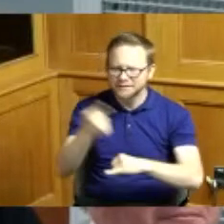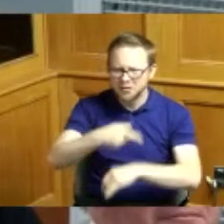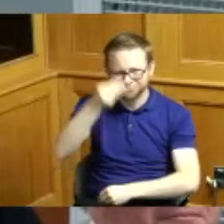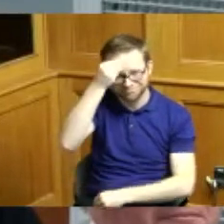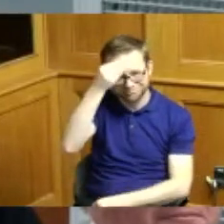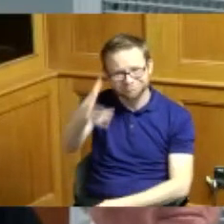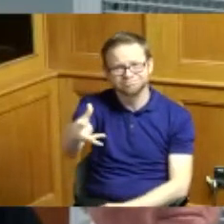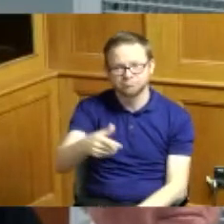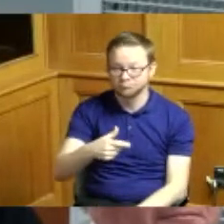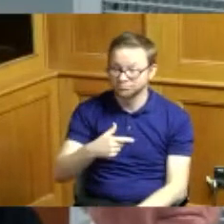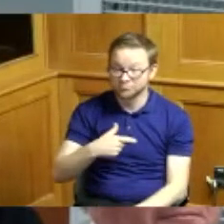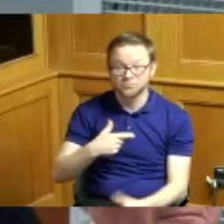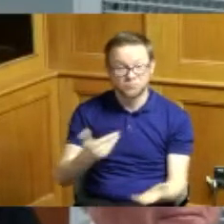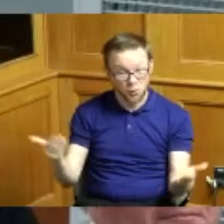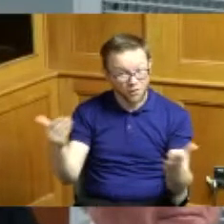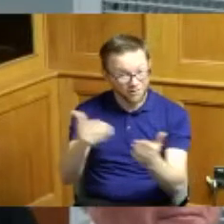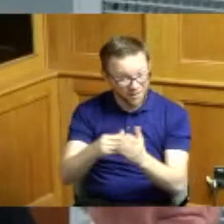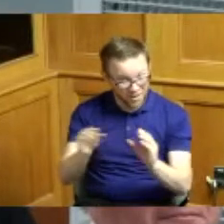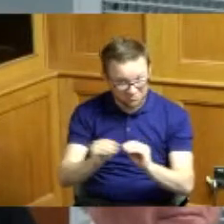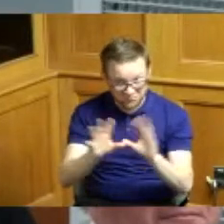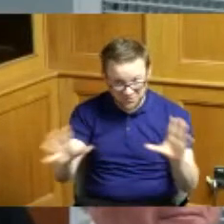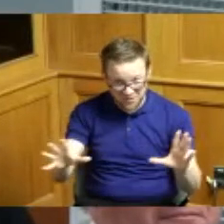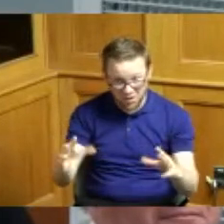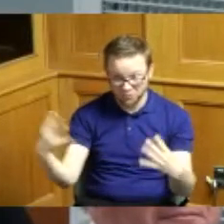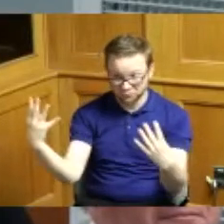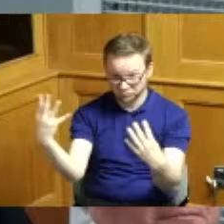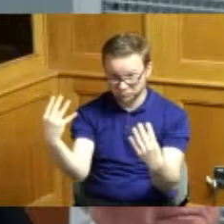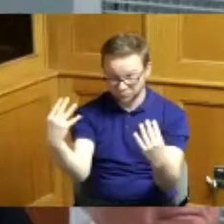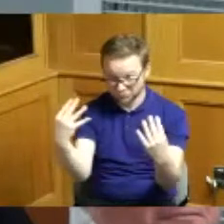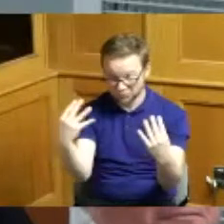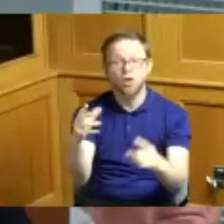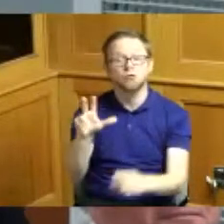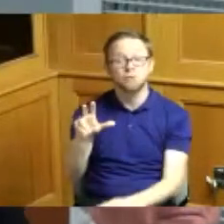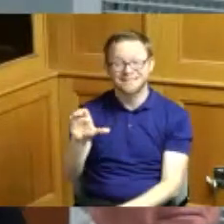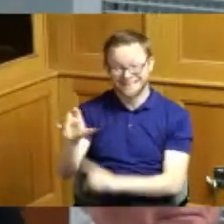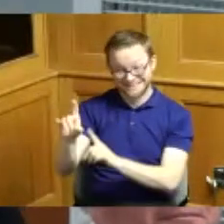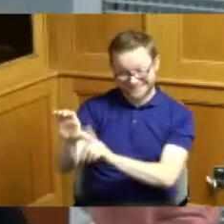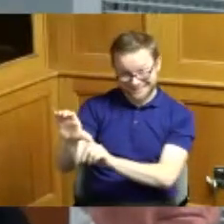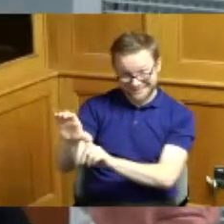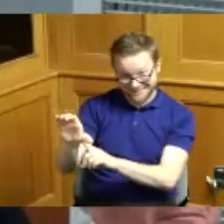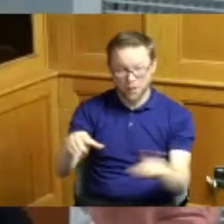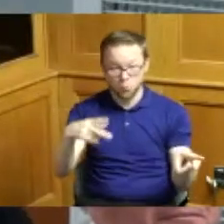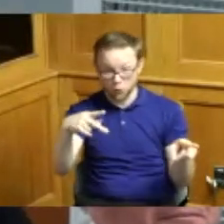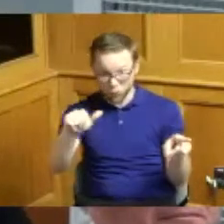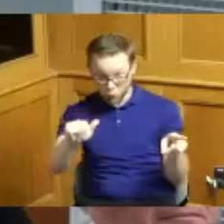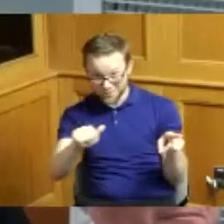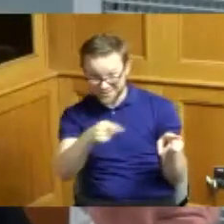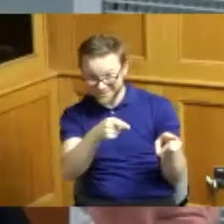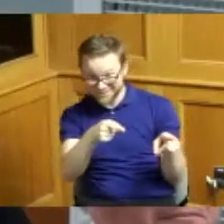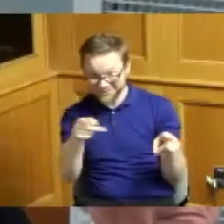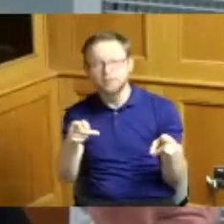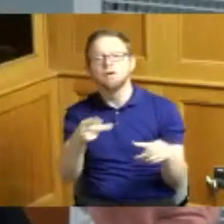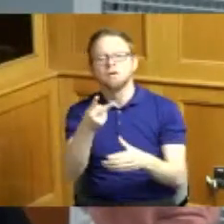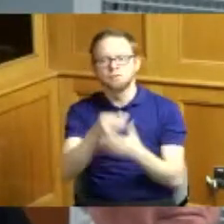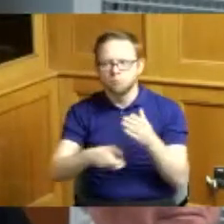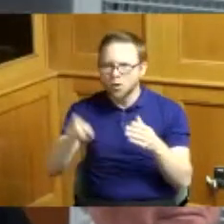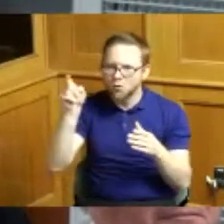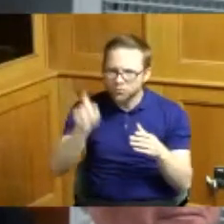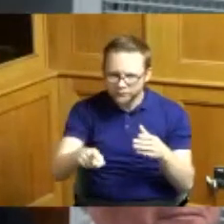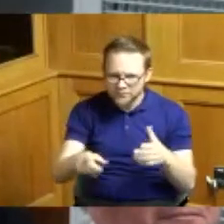I'ma say it again loud on TV on the news 3CDC and the Port Authority need to come together with this